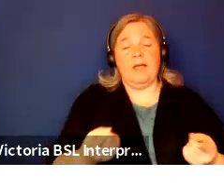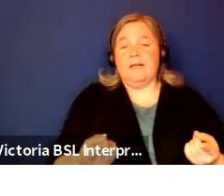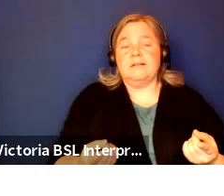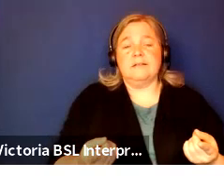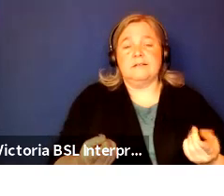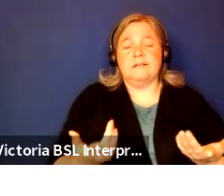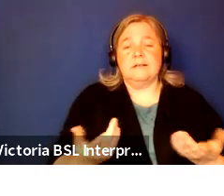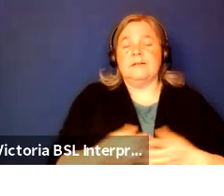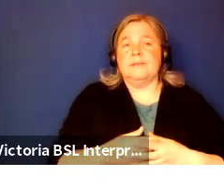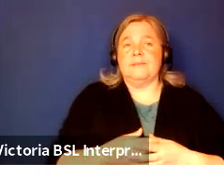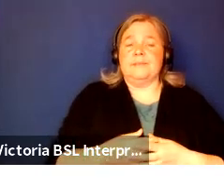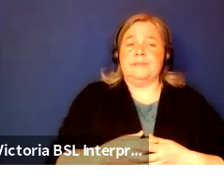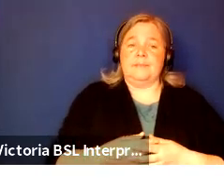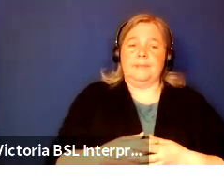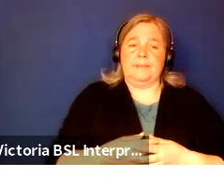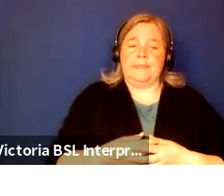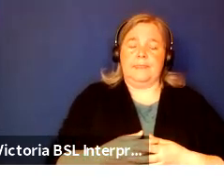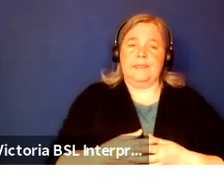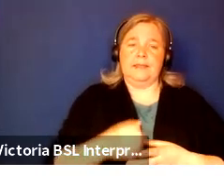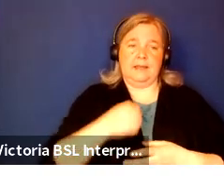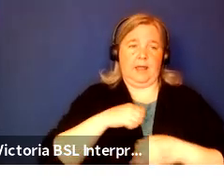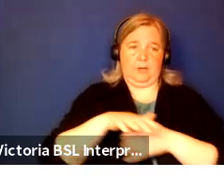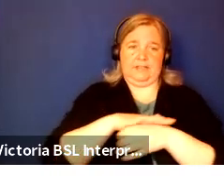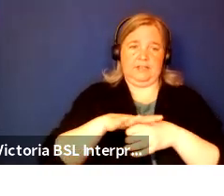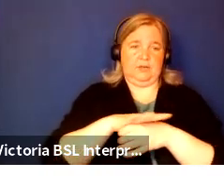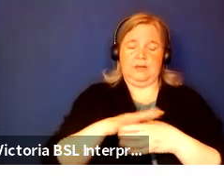Then in our situation we don't have also caregivers.